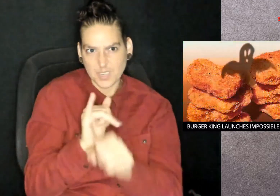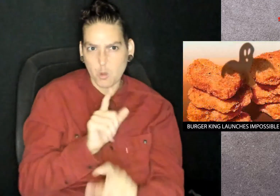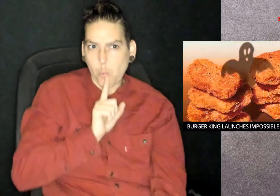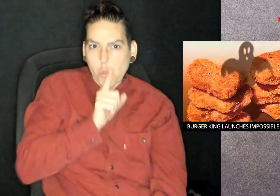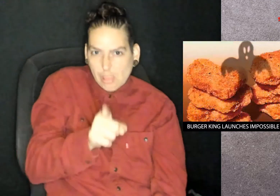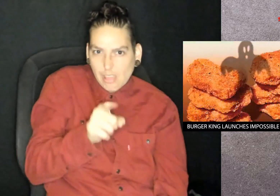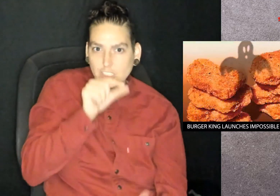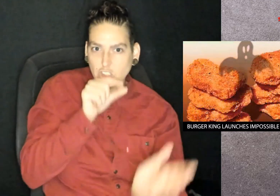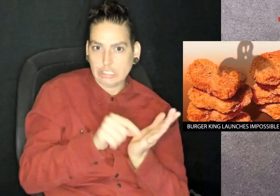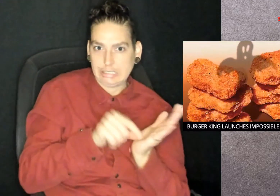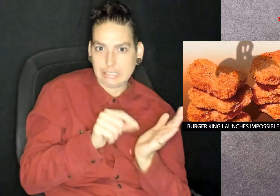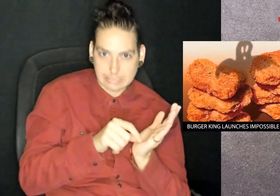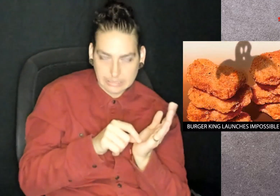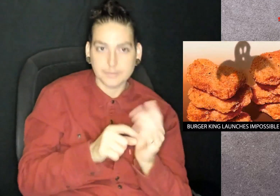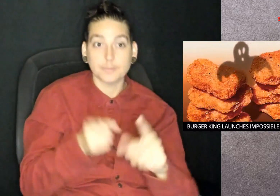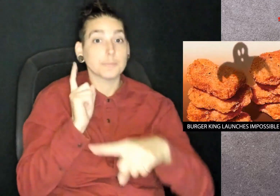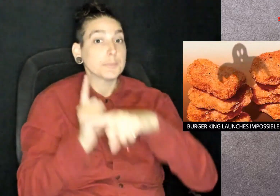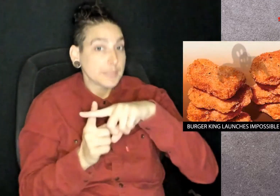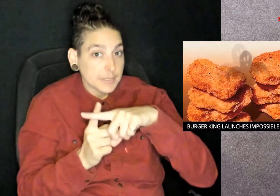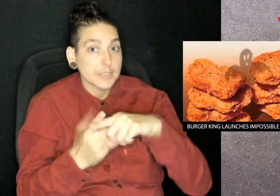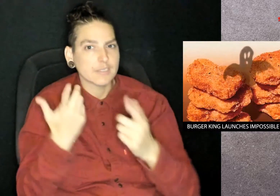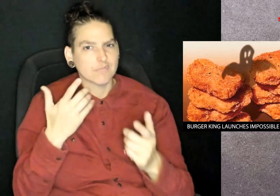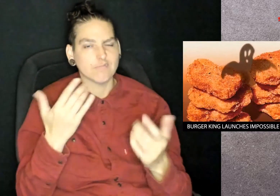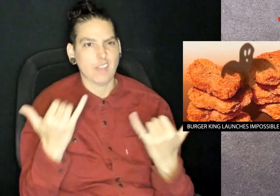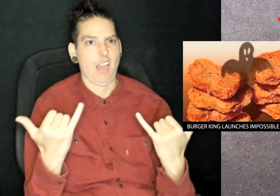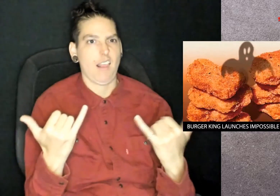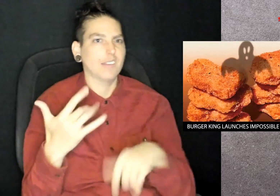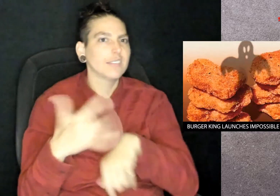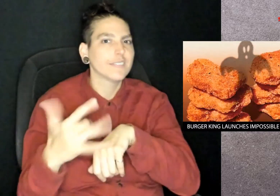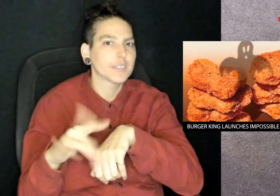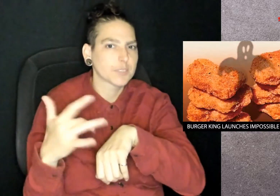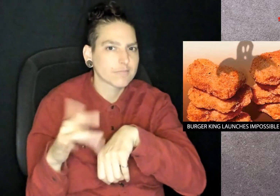these are made from real chicken and are available now